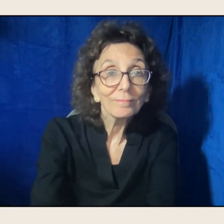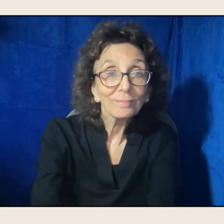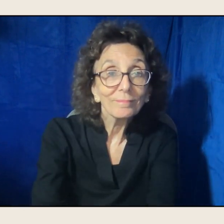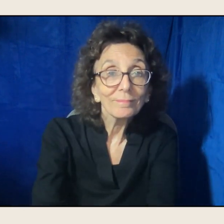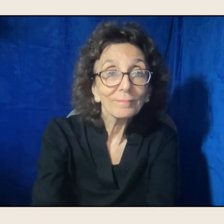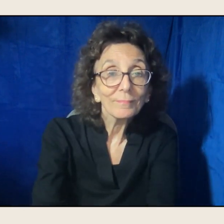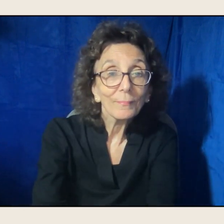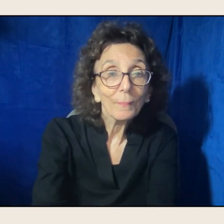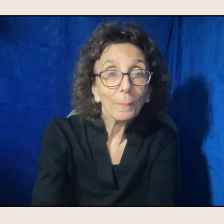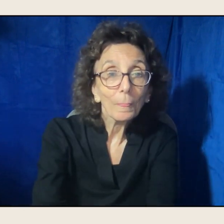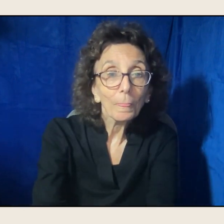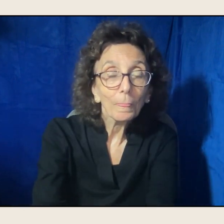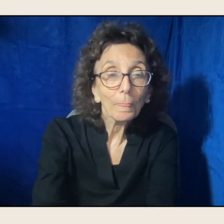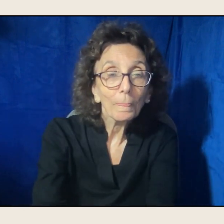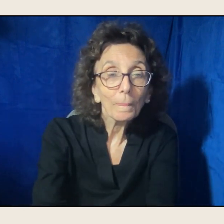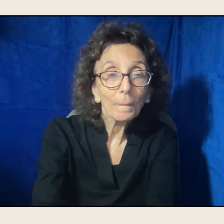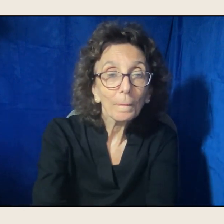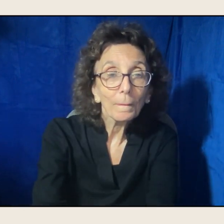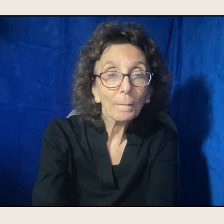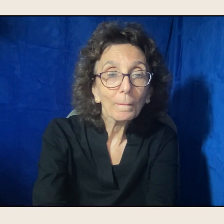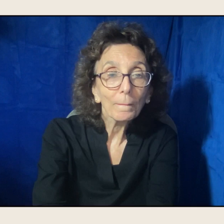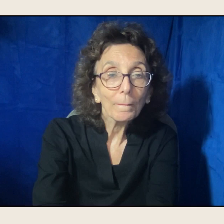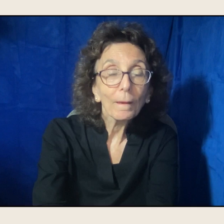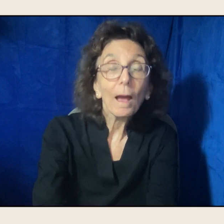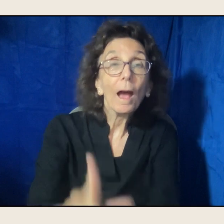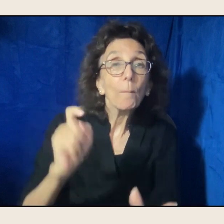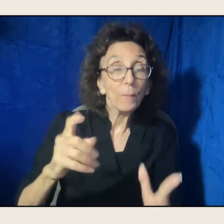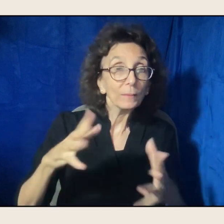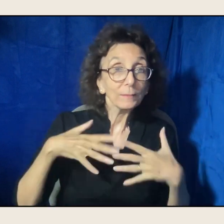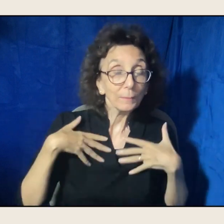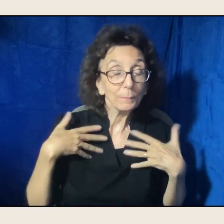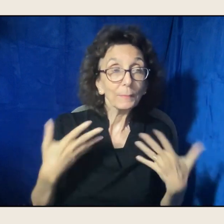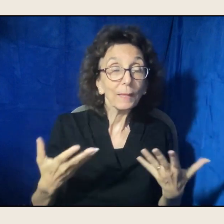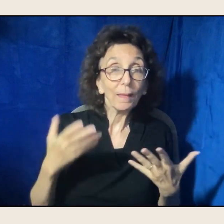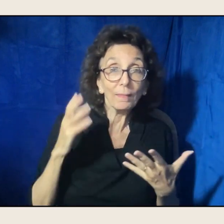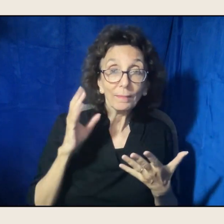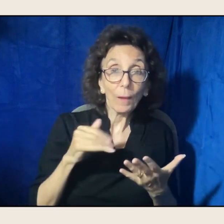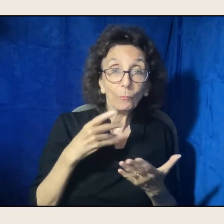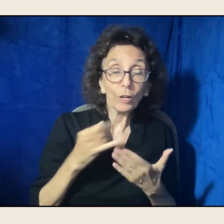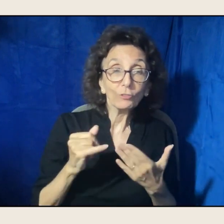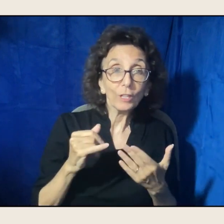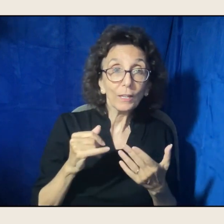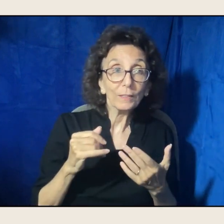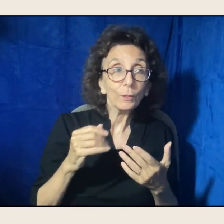that I have to say that you create these connectivity. I don't know if this answers the question,